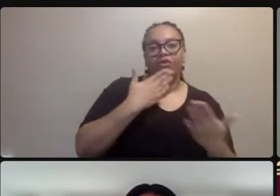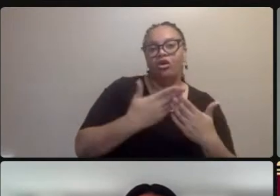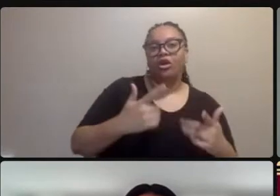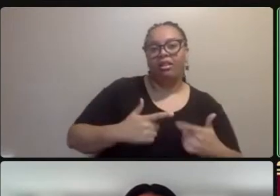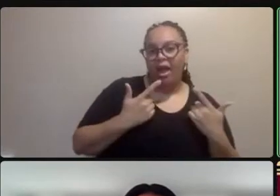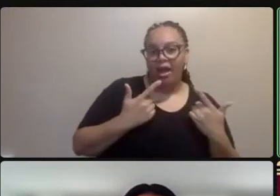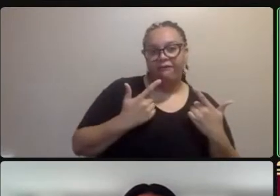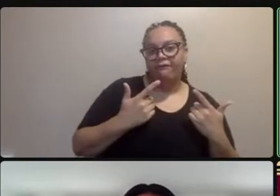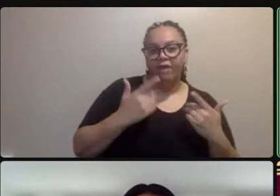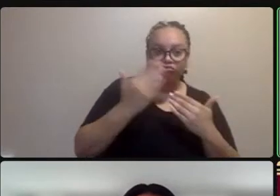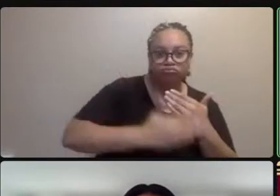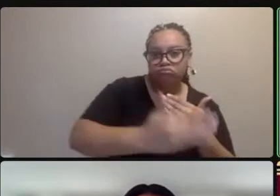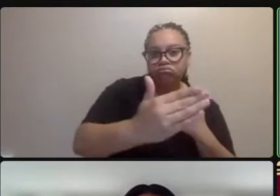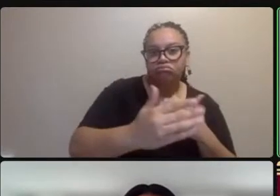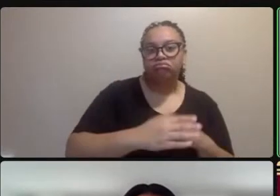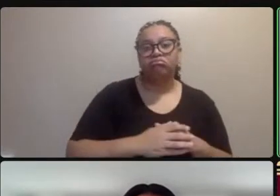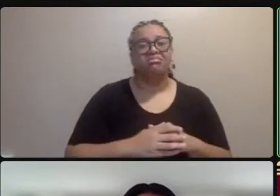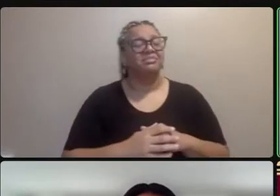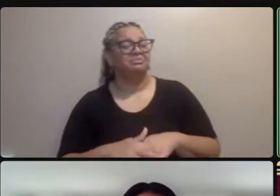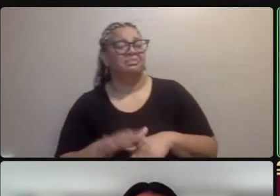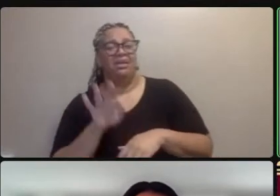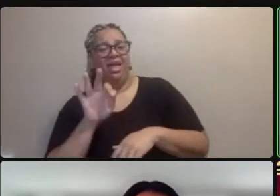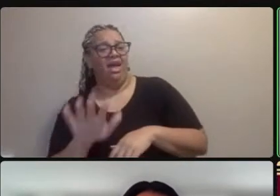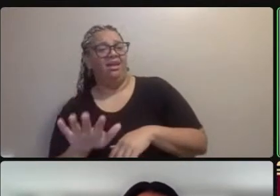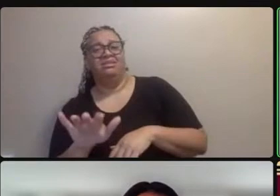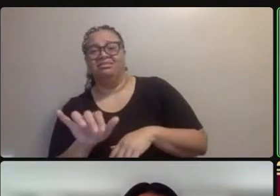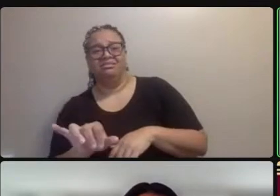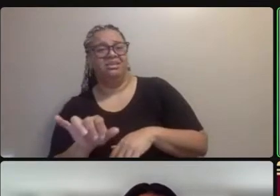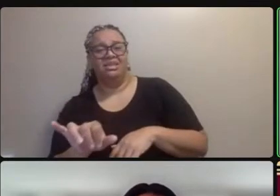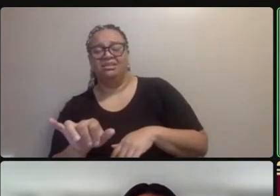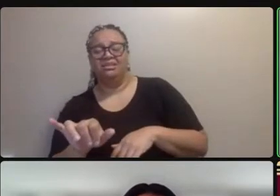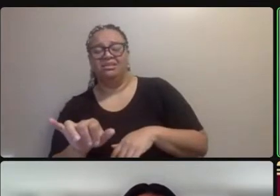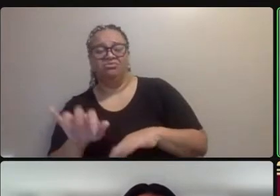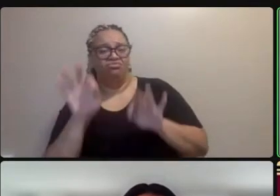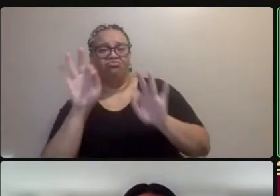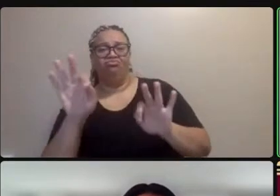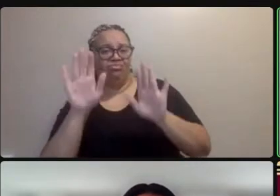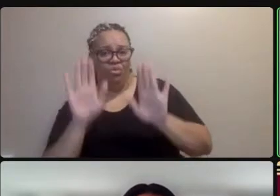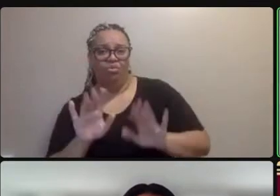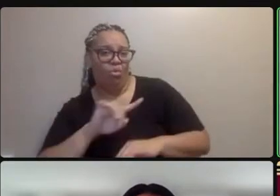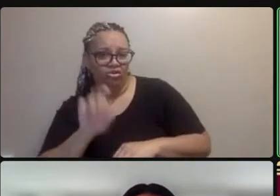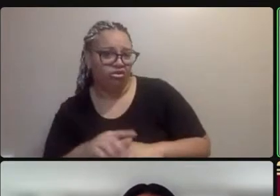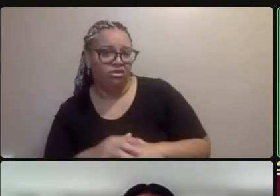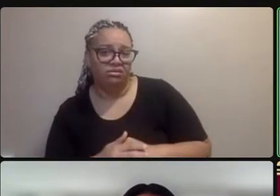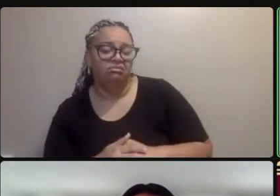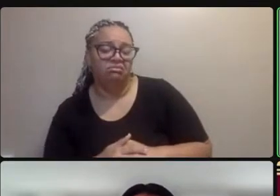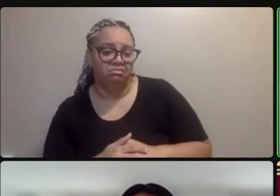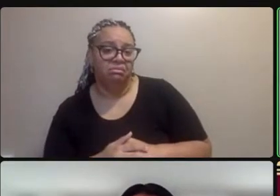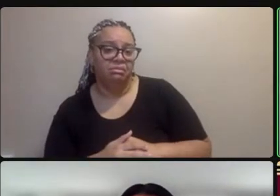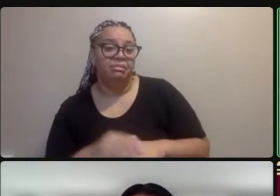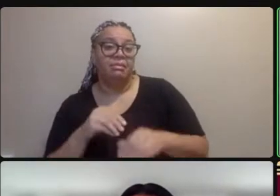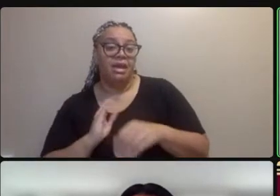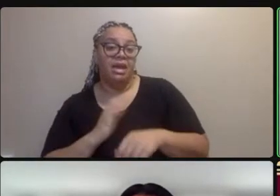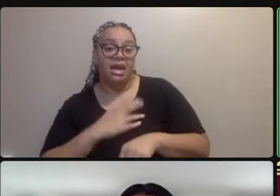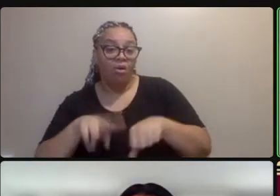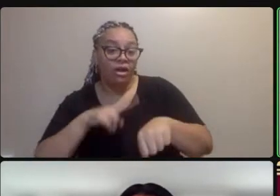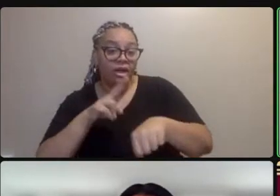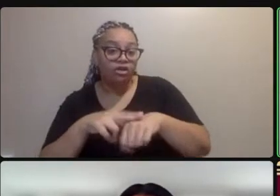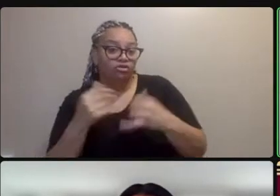EDUCATORS AND STAFF TO HELP OUR CHILDREN HAVE A THRIVING LIFE